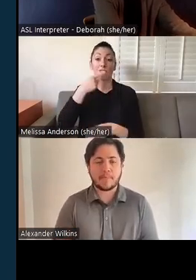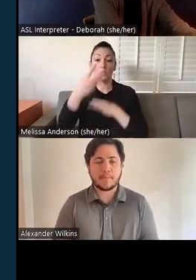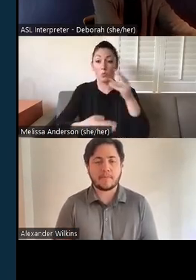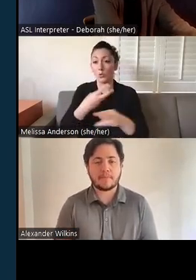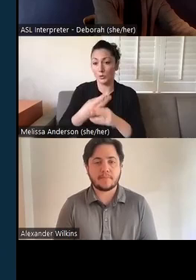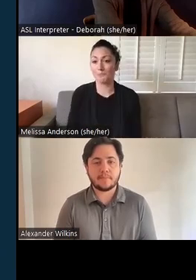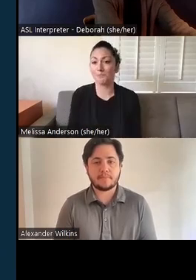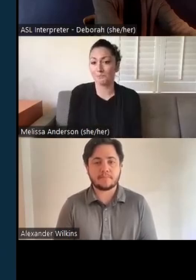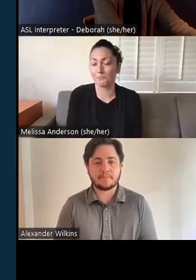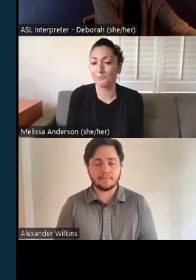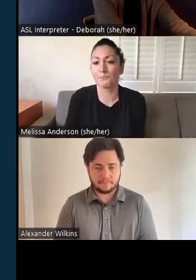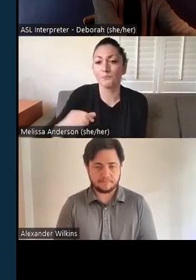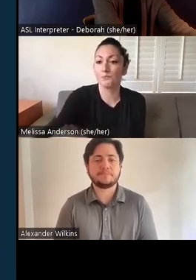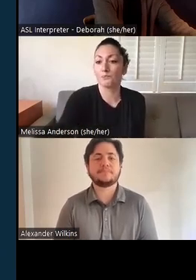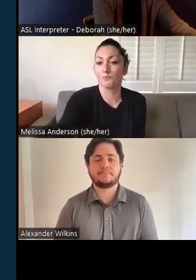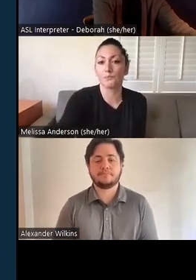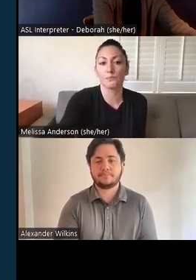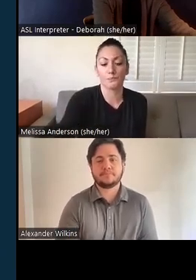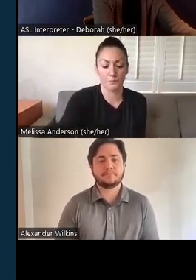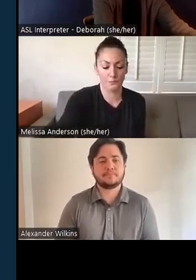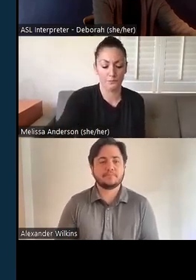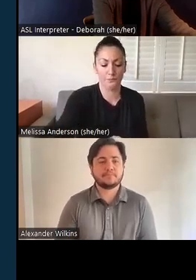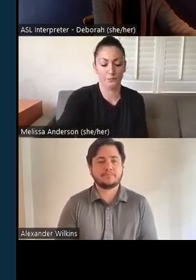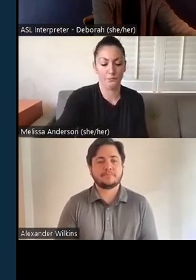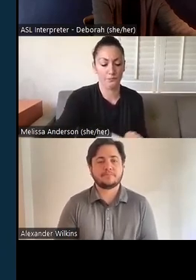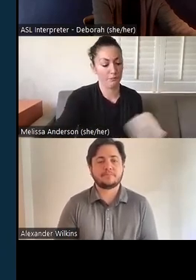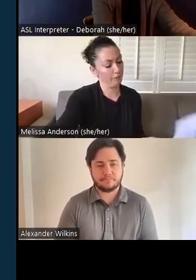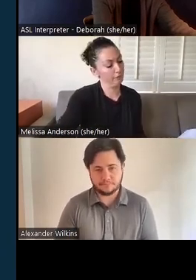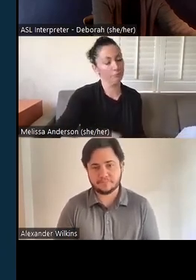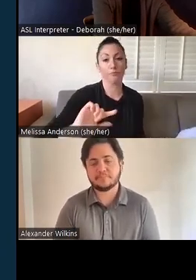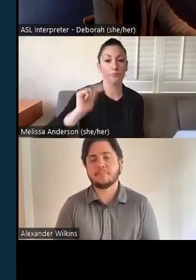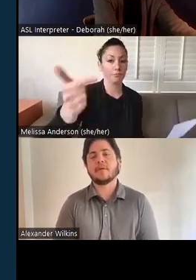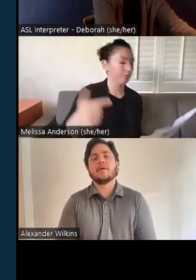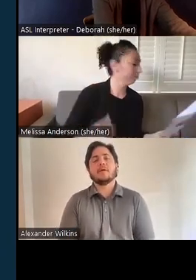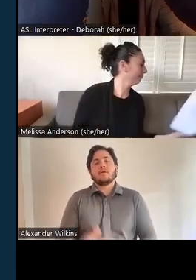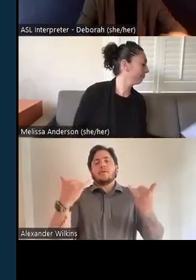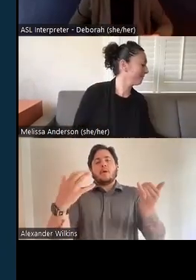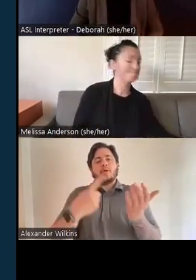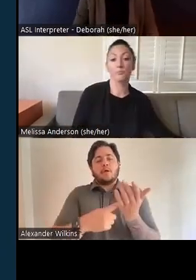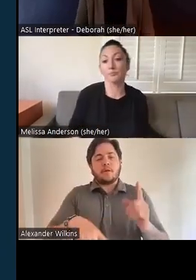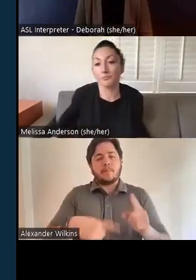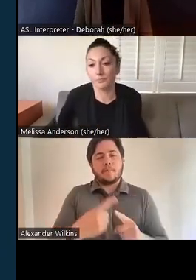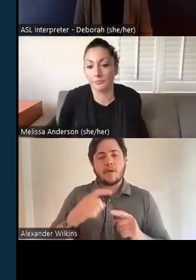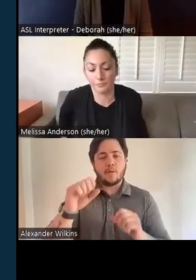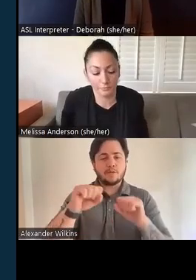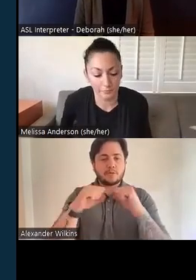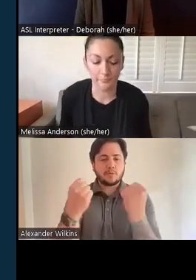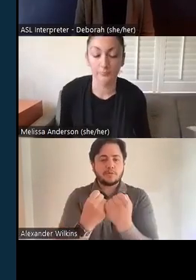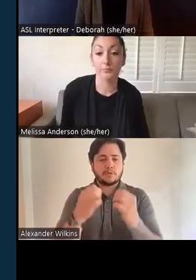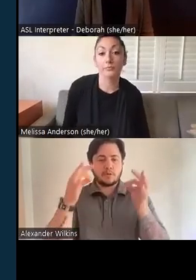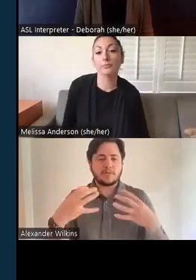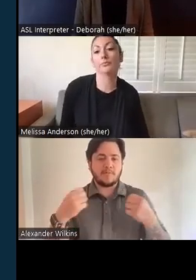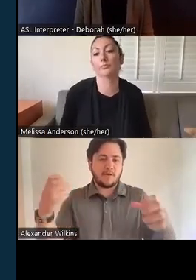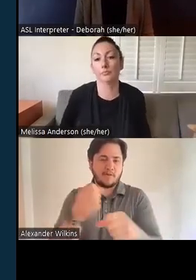deaf people have experienced in the majority hearing world. Now we're going to talk about